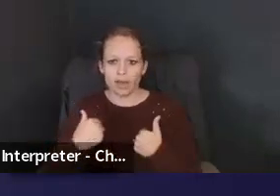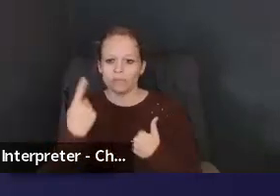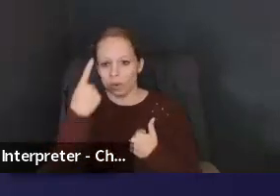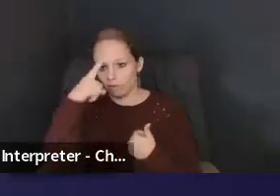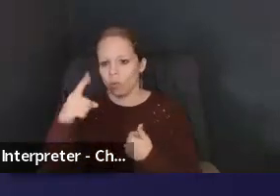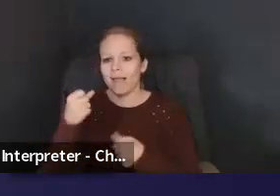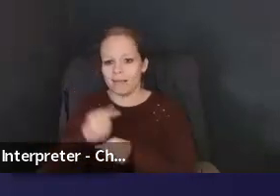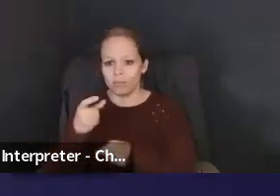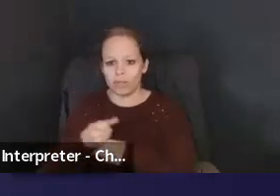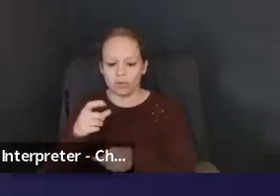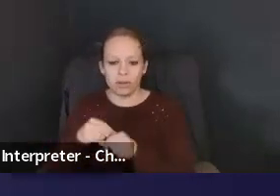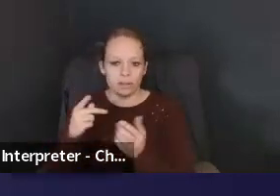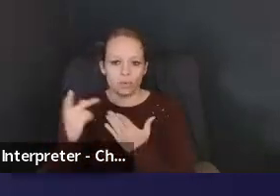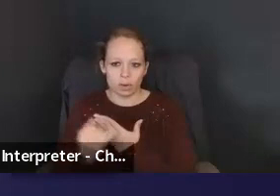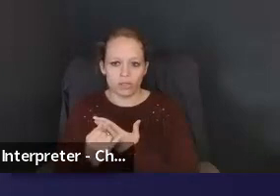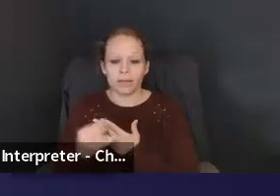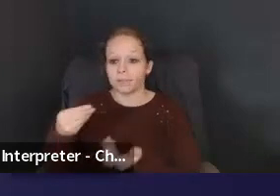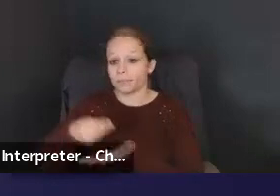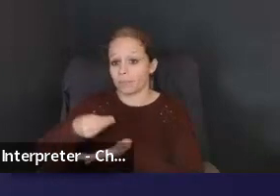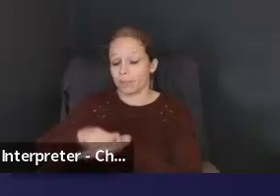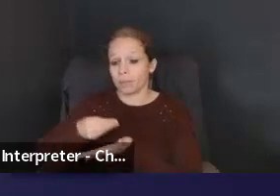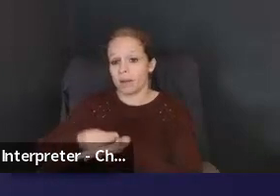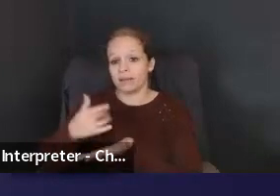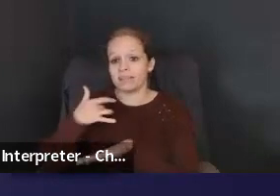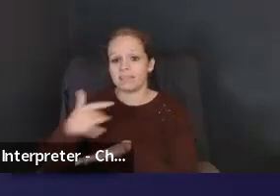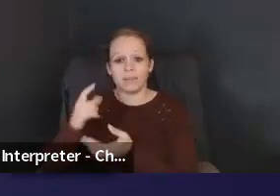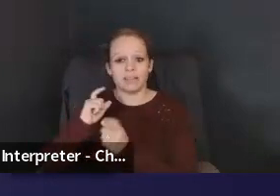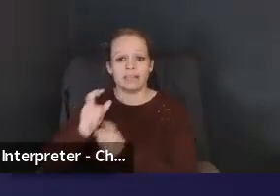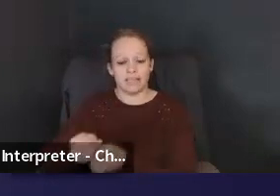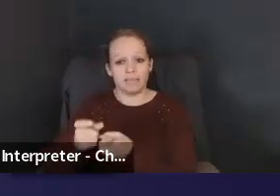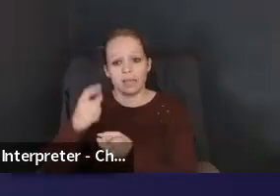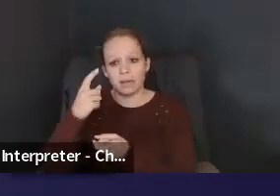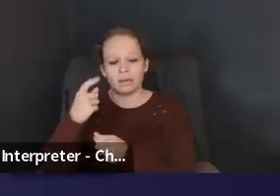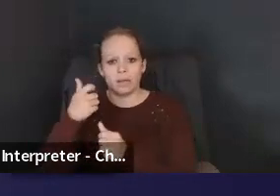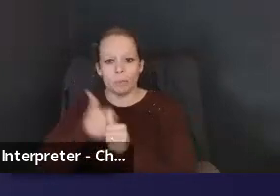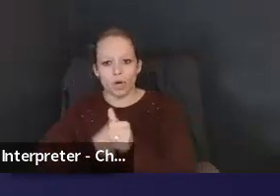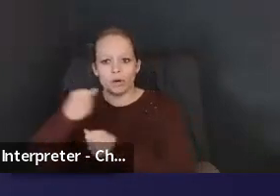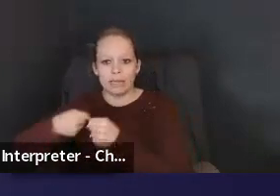because the funding is usually dispersed one year at a time. So, they may want to see each of your